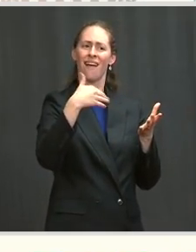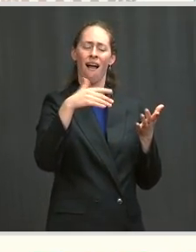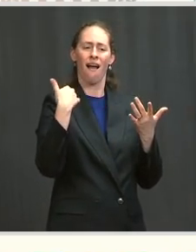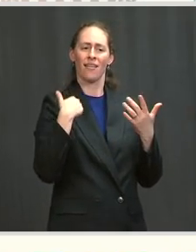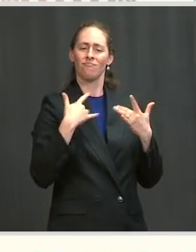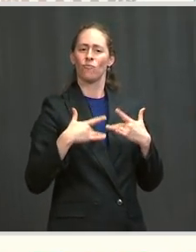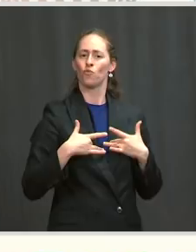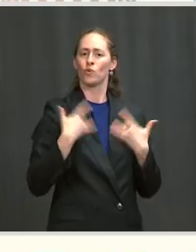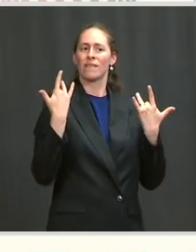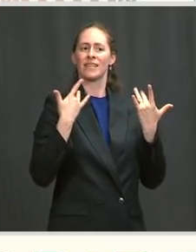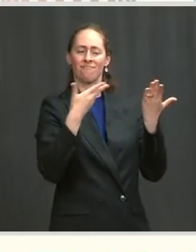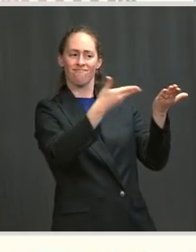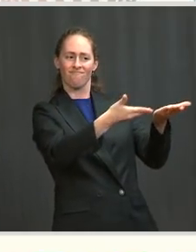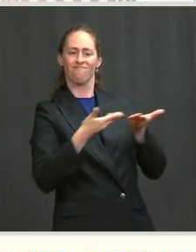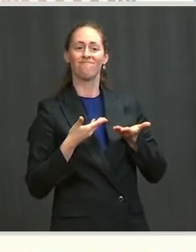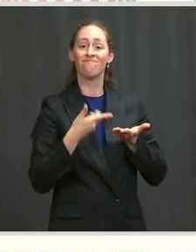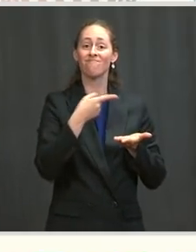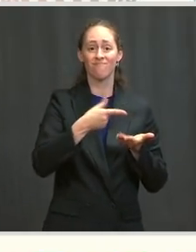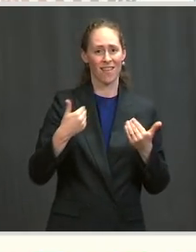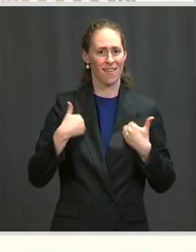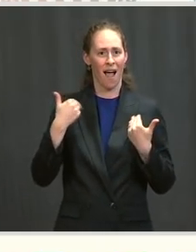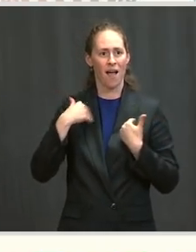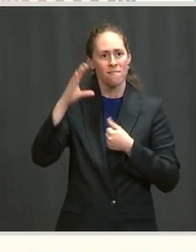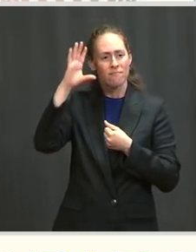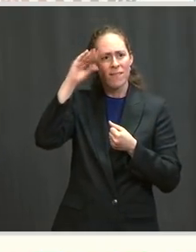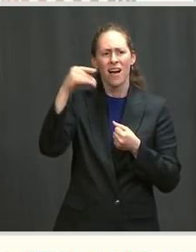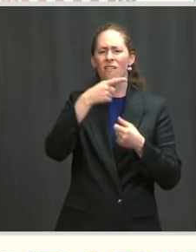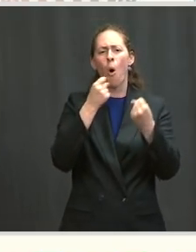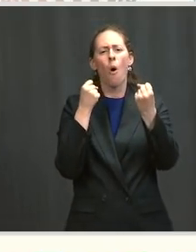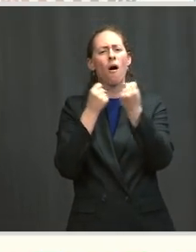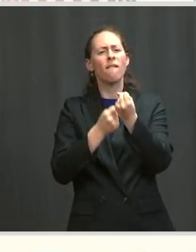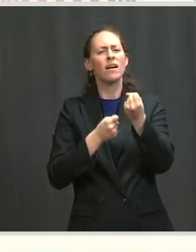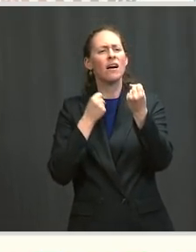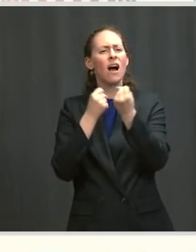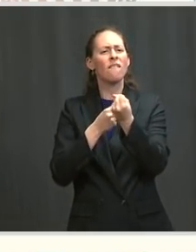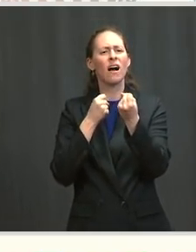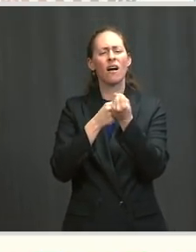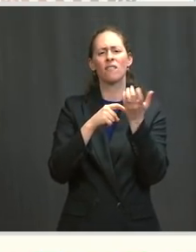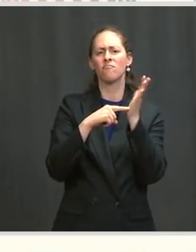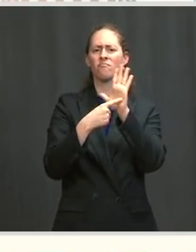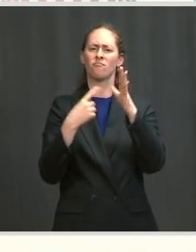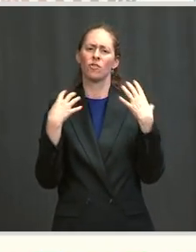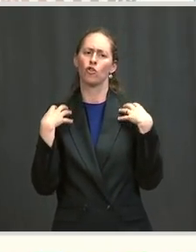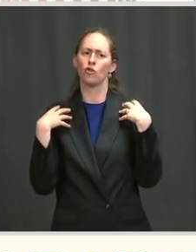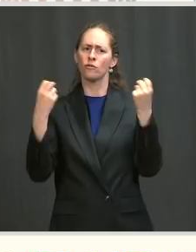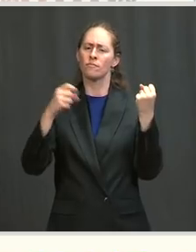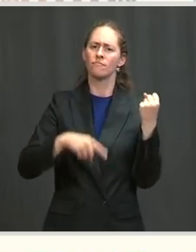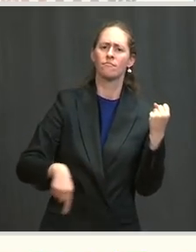somebody whose strength and advocacy and courage can inspire us all. Please welcome Ashton Mota.